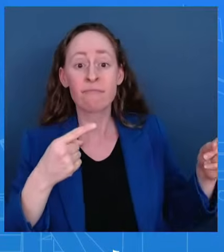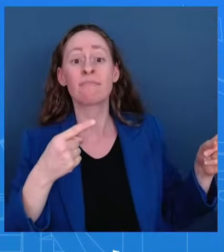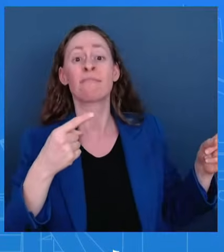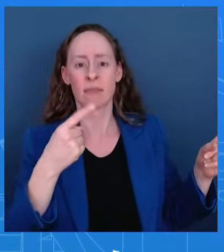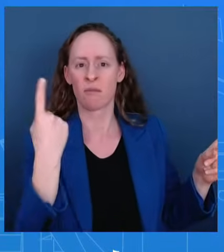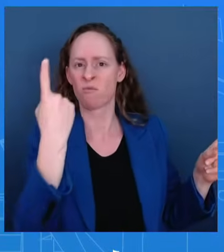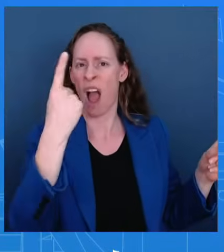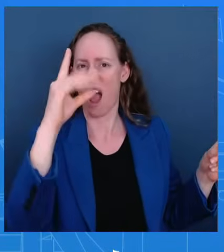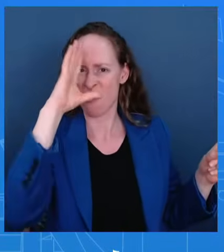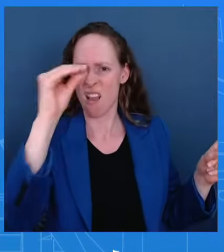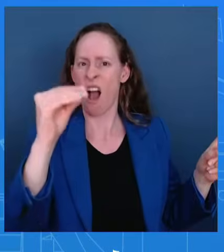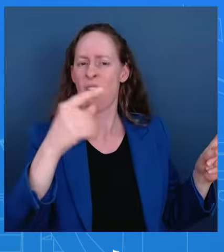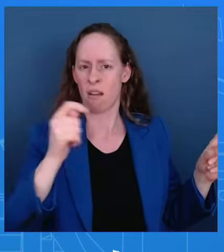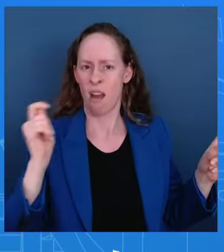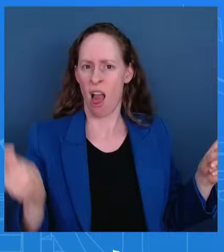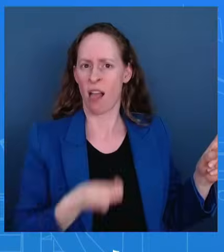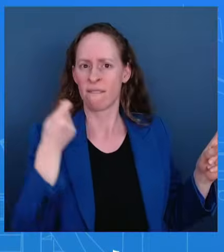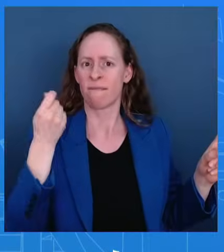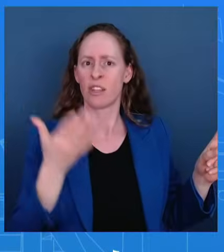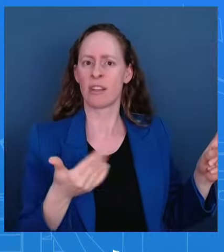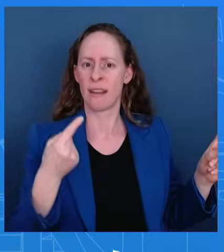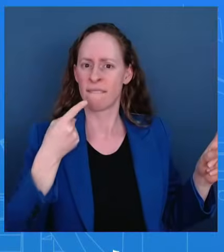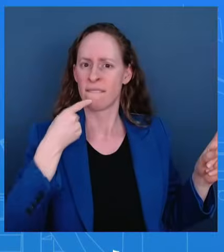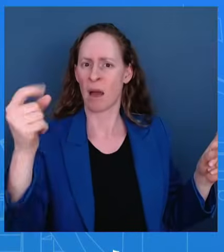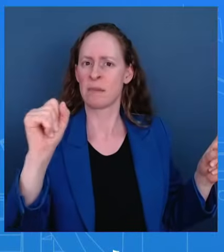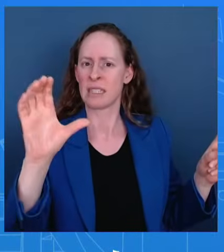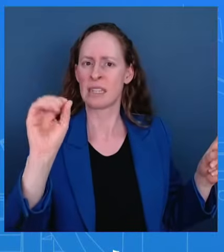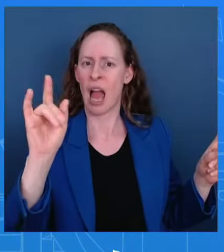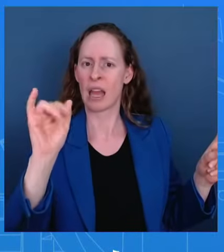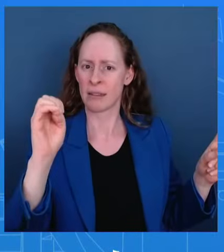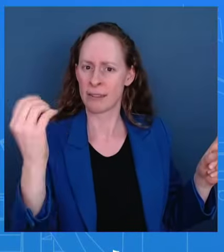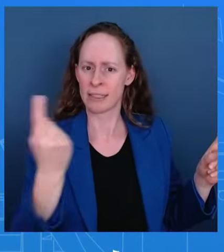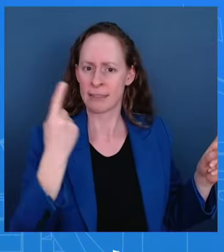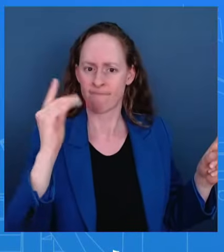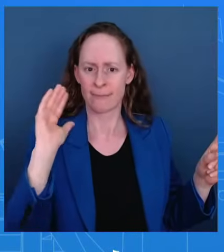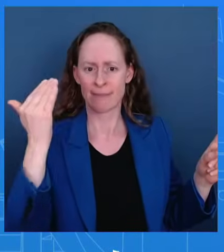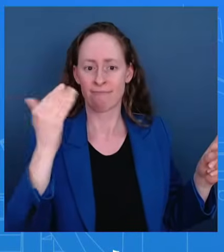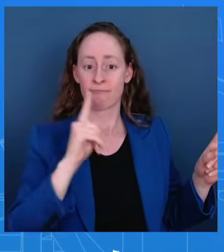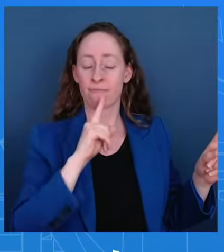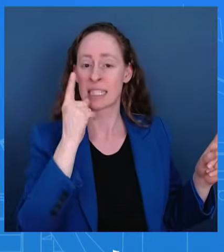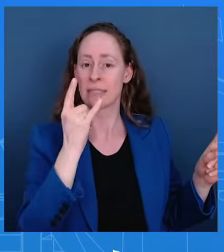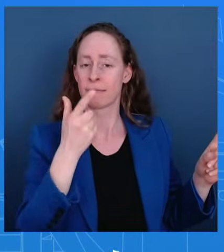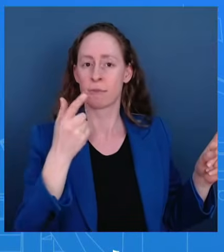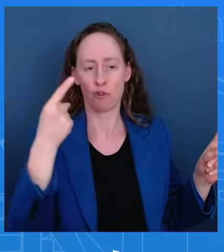Ms. Jean-Pierre: So, I -- I've seen the reports of Mr. Schef- -- Scheffler's arrest.